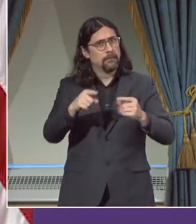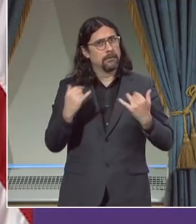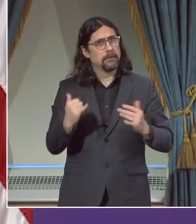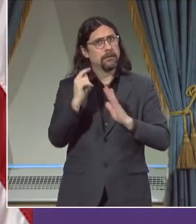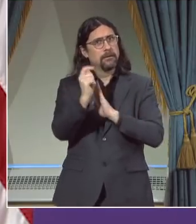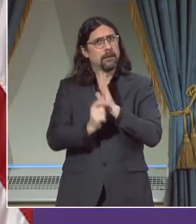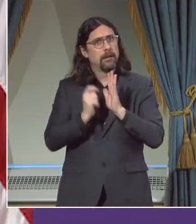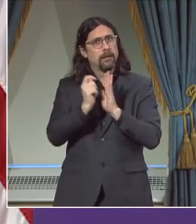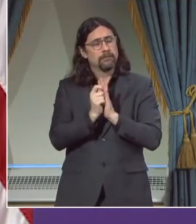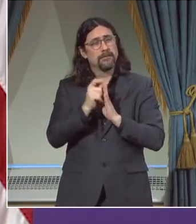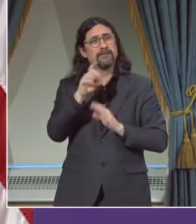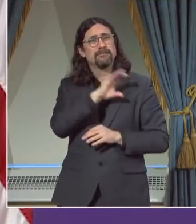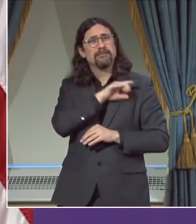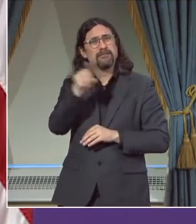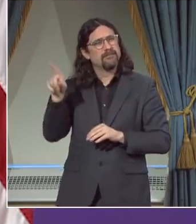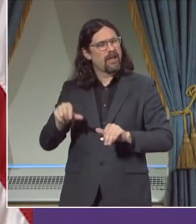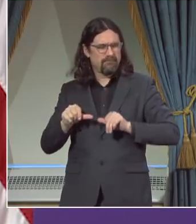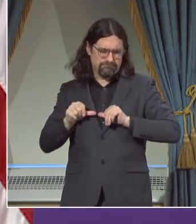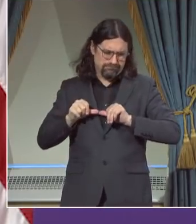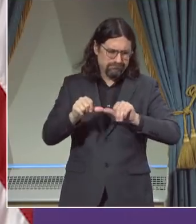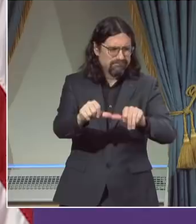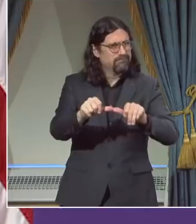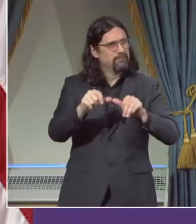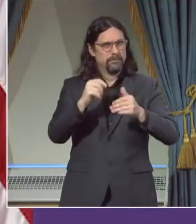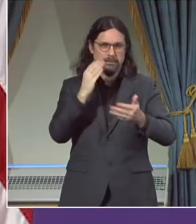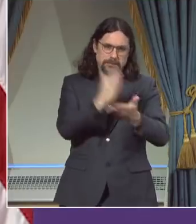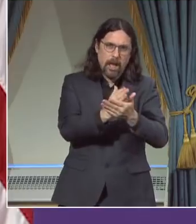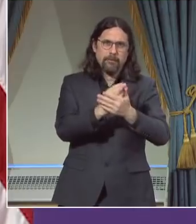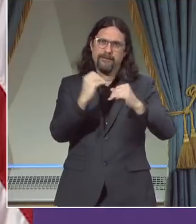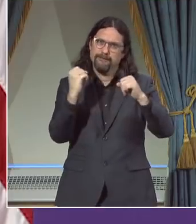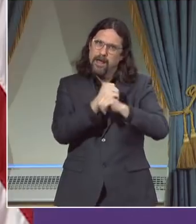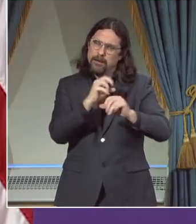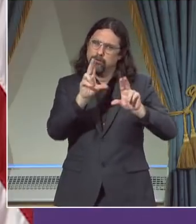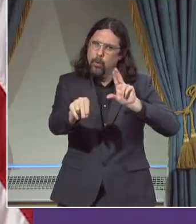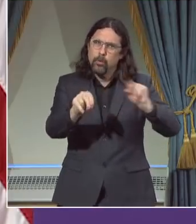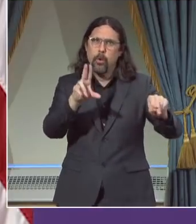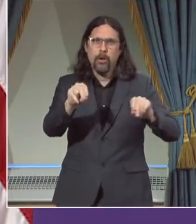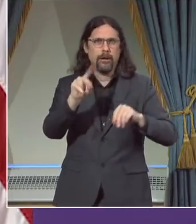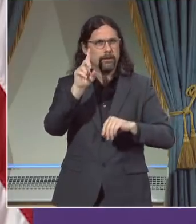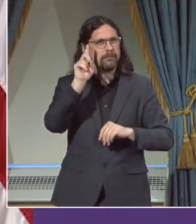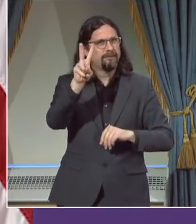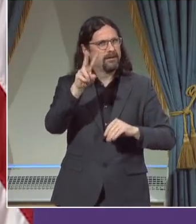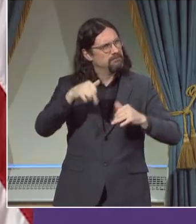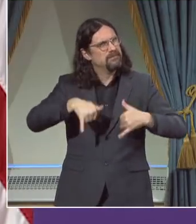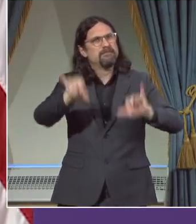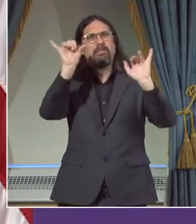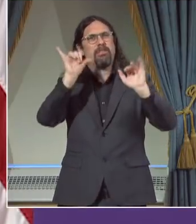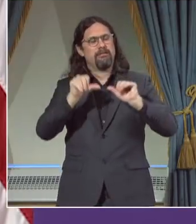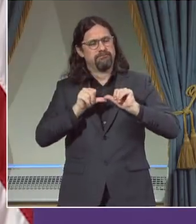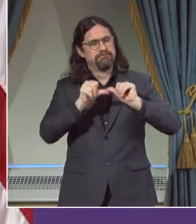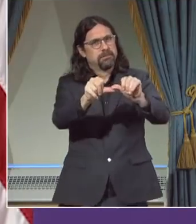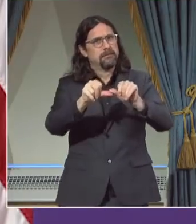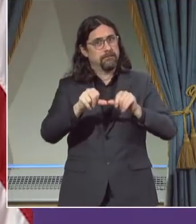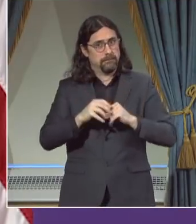MATTER WHAT ELSE IS GOING ON HERE. WE NEED TO MAKE SURE IF ANYONE